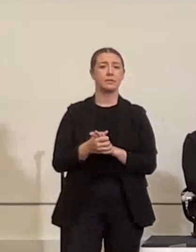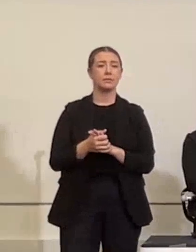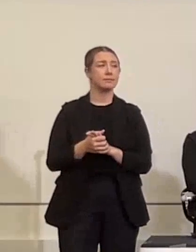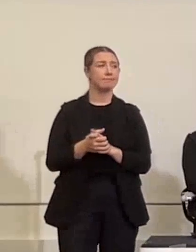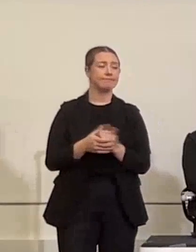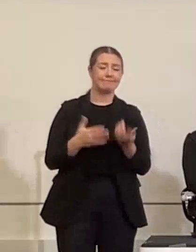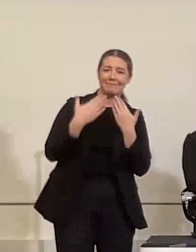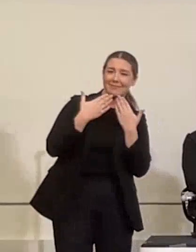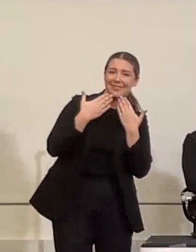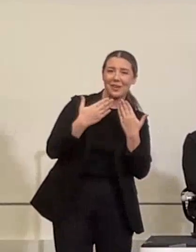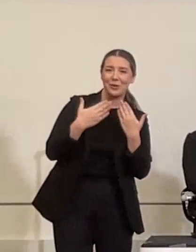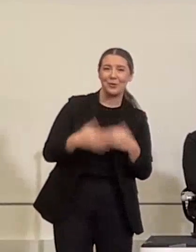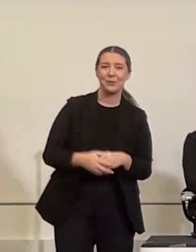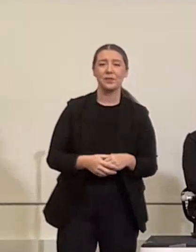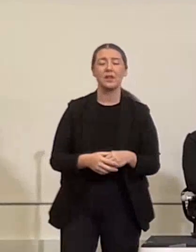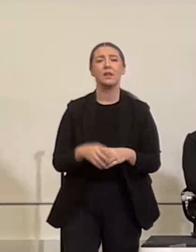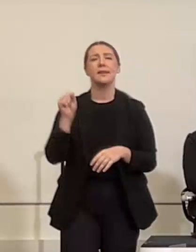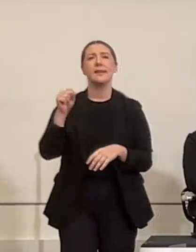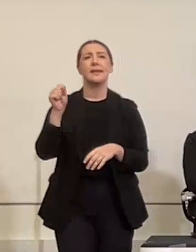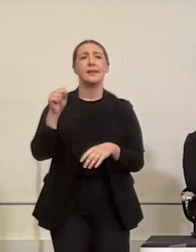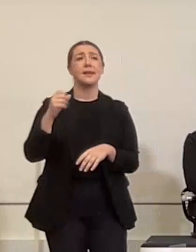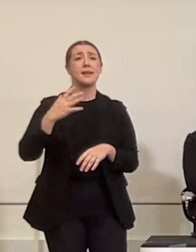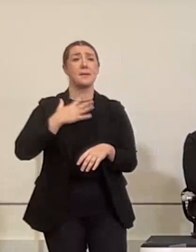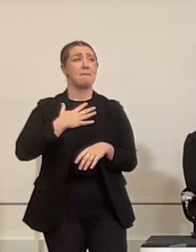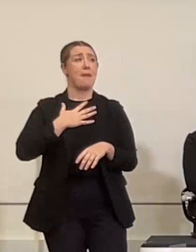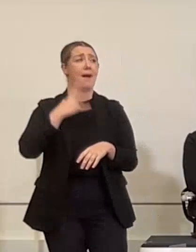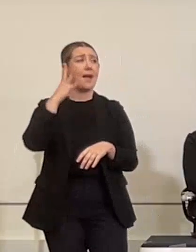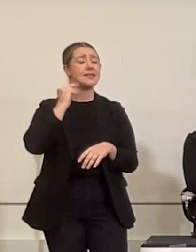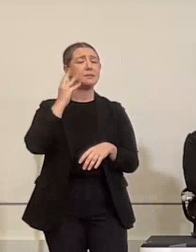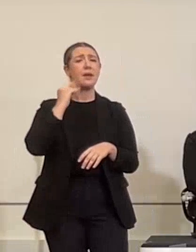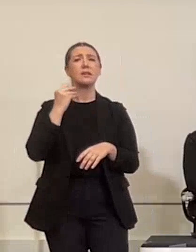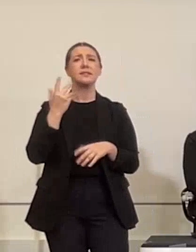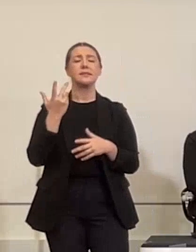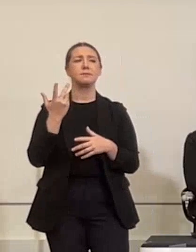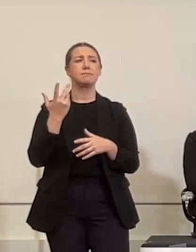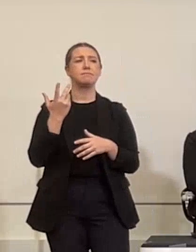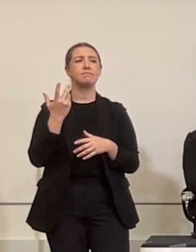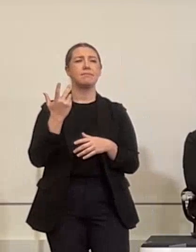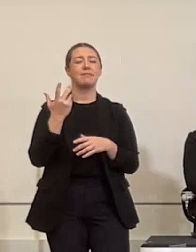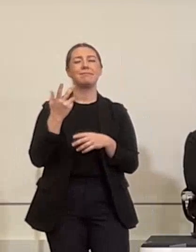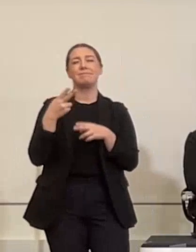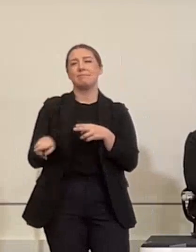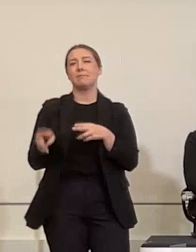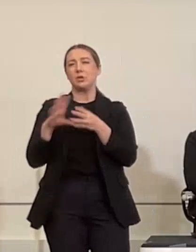Thank you. OK Yeah. My experience it's it's it's actually a little story with my